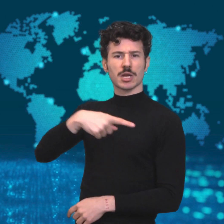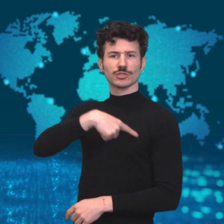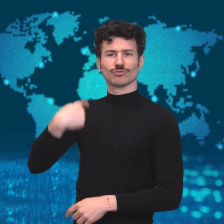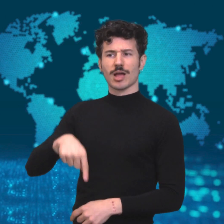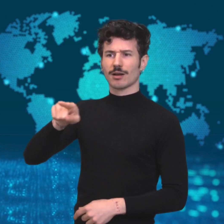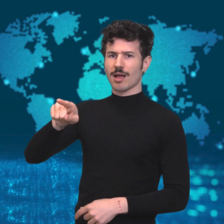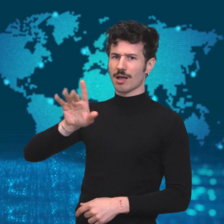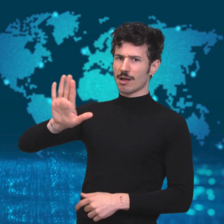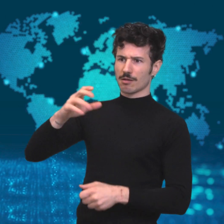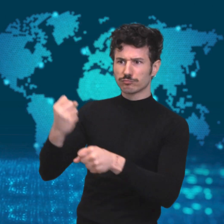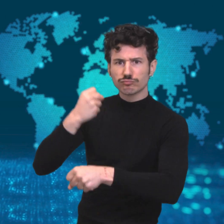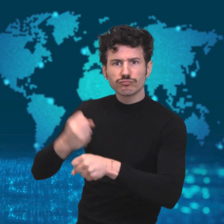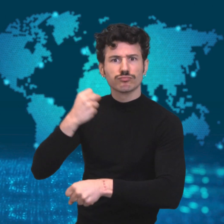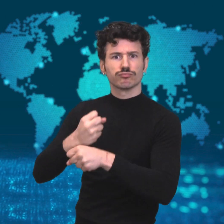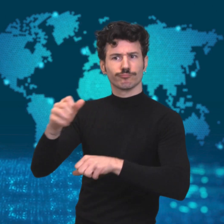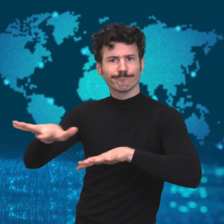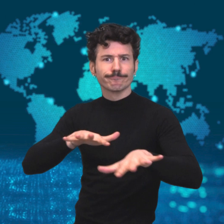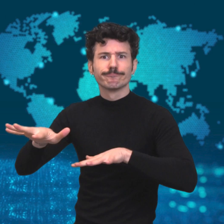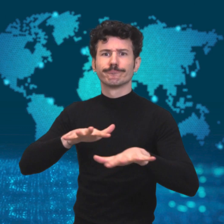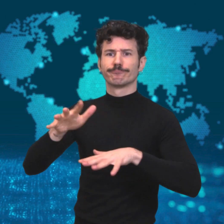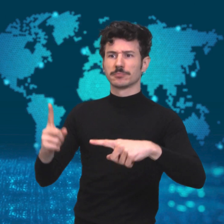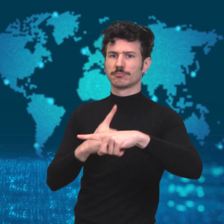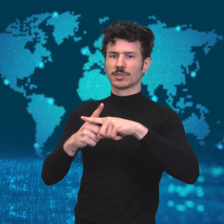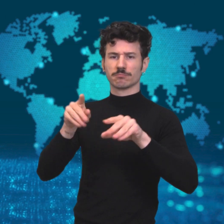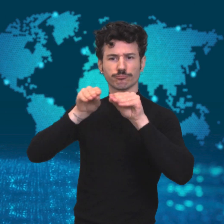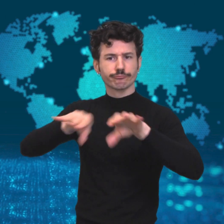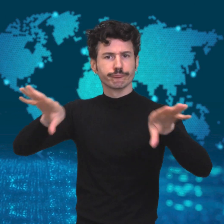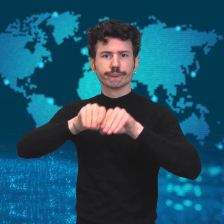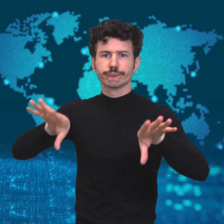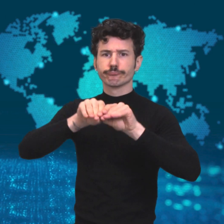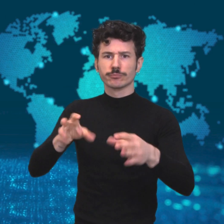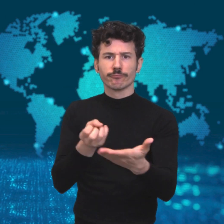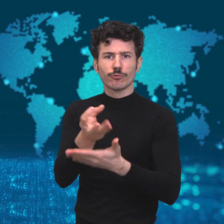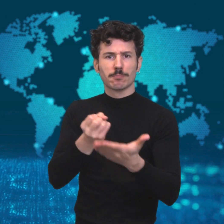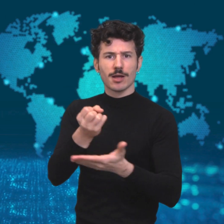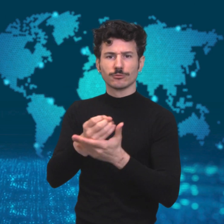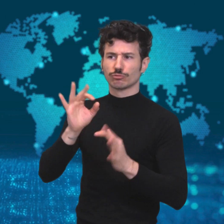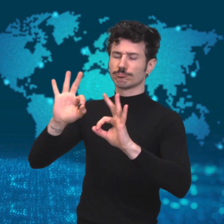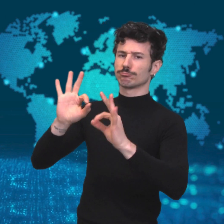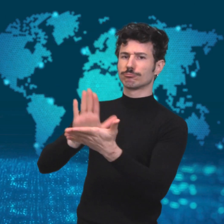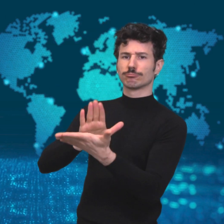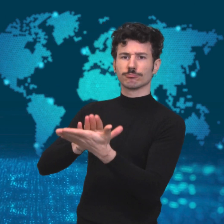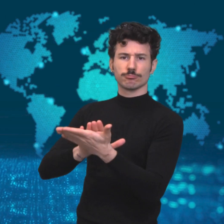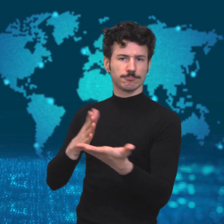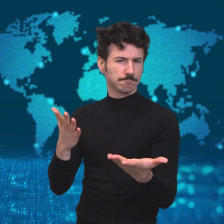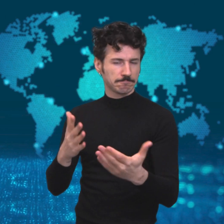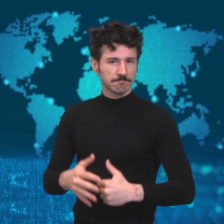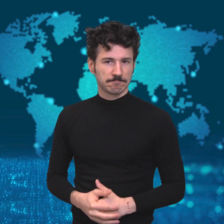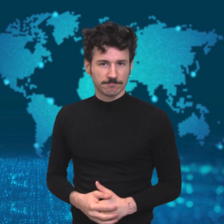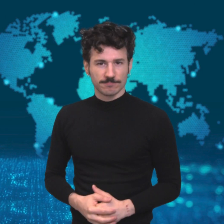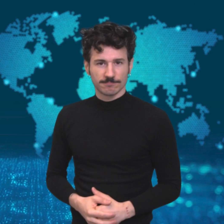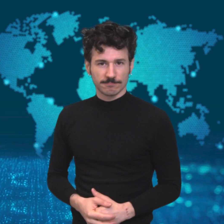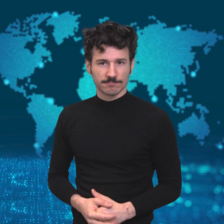China for their efforts and transparency to contain the outbreak.